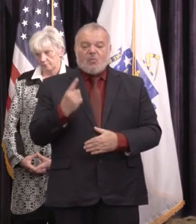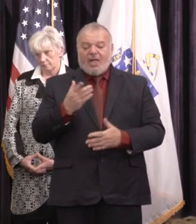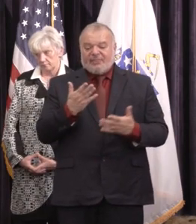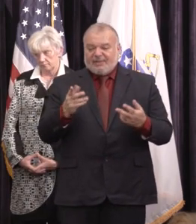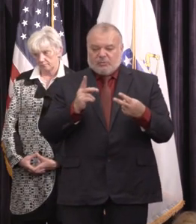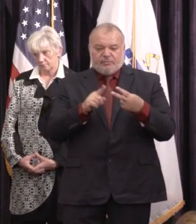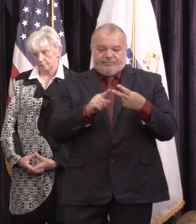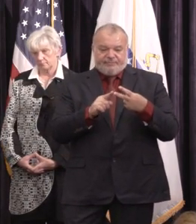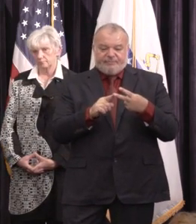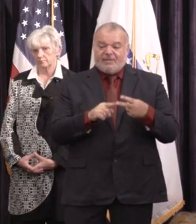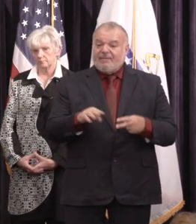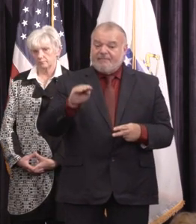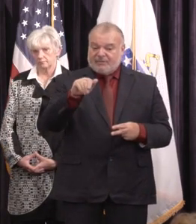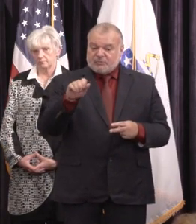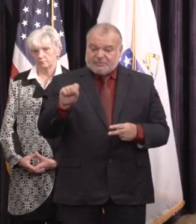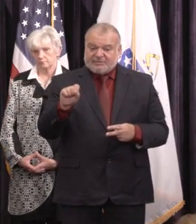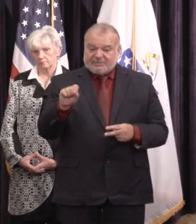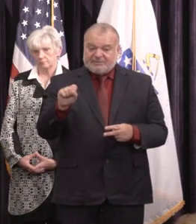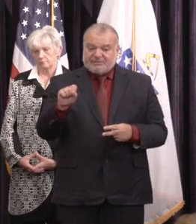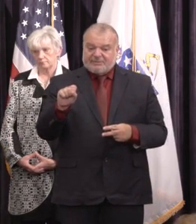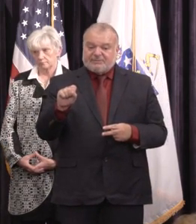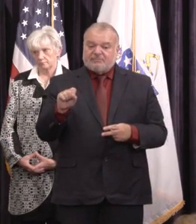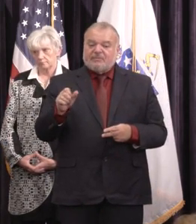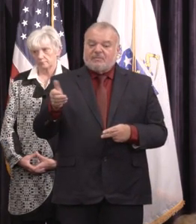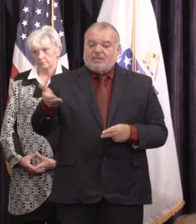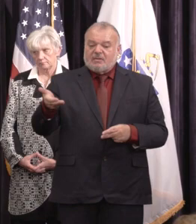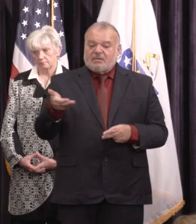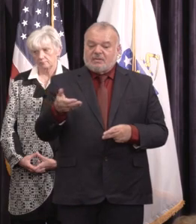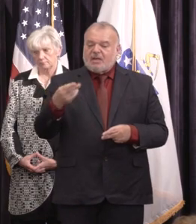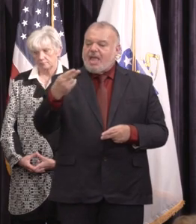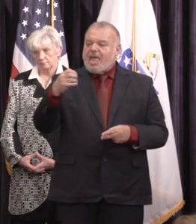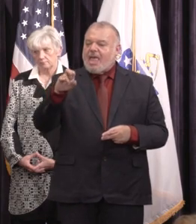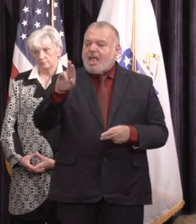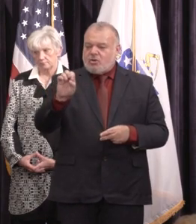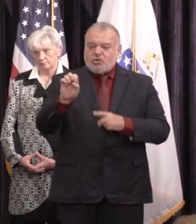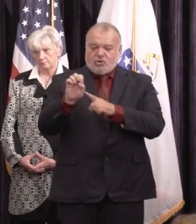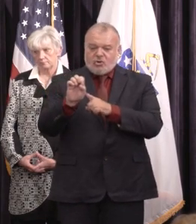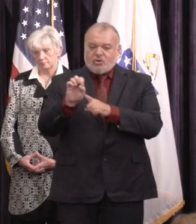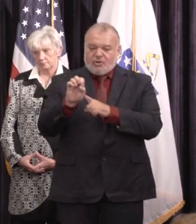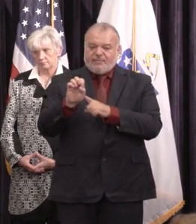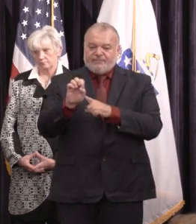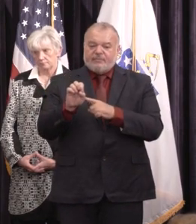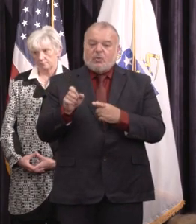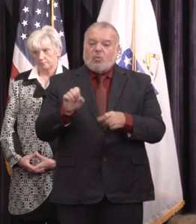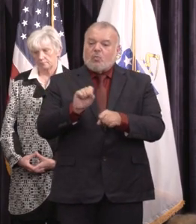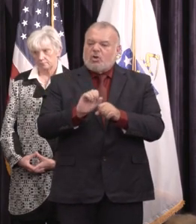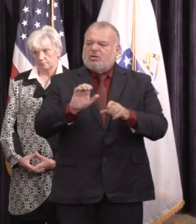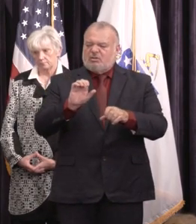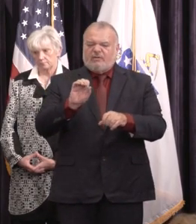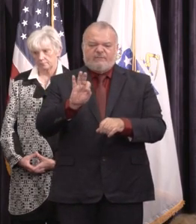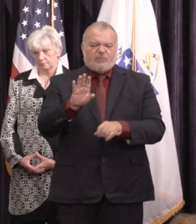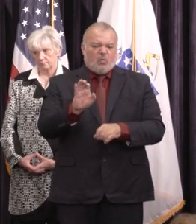workforce boards around the State to get people plugged into employment opportunities. Again,